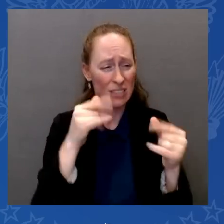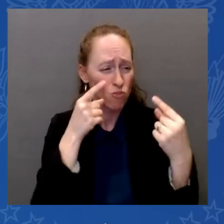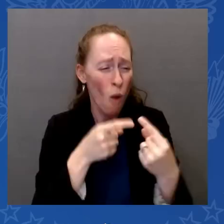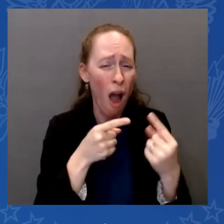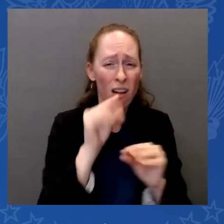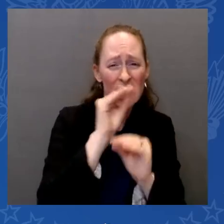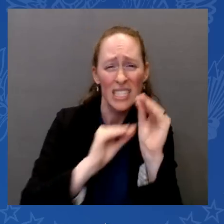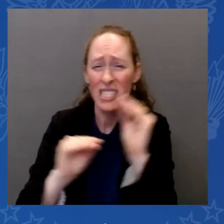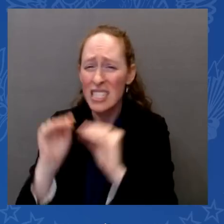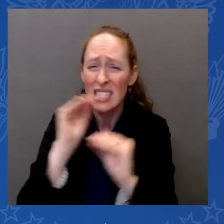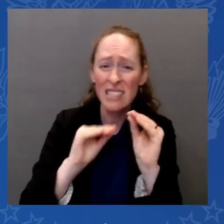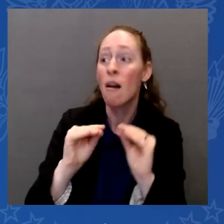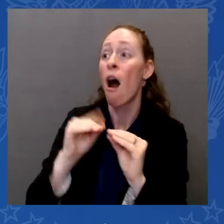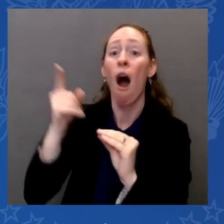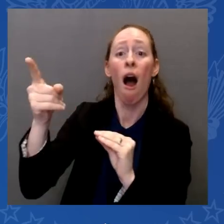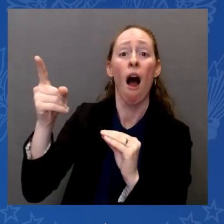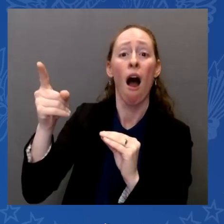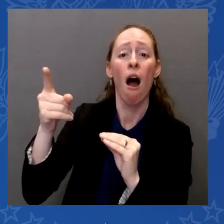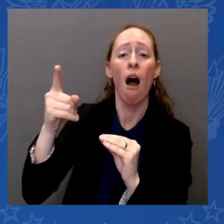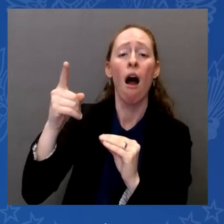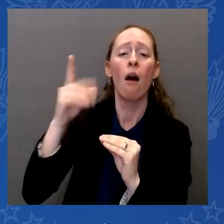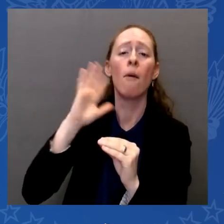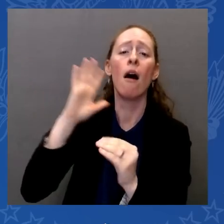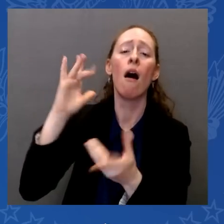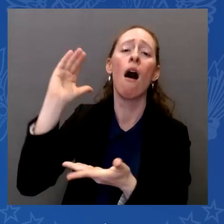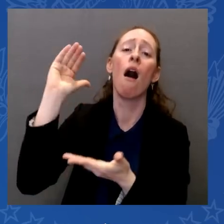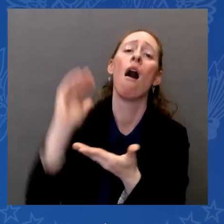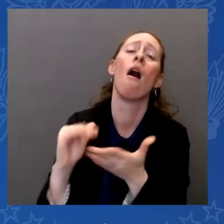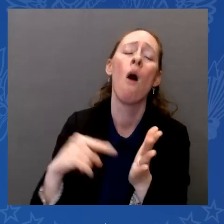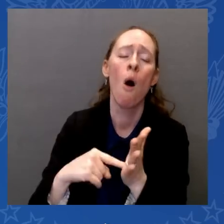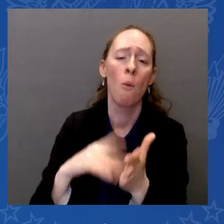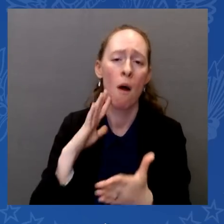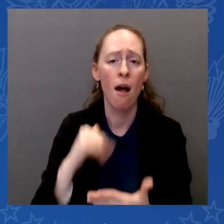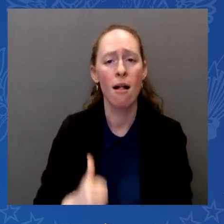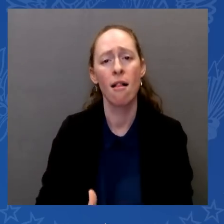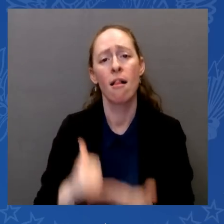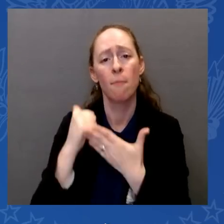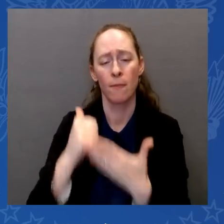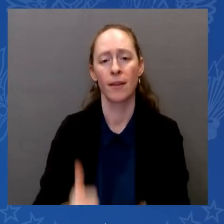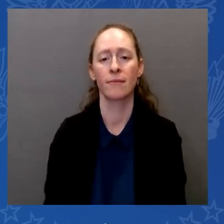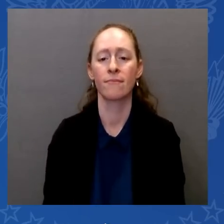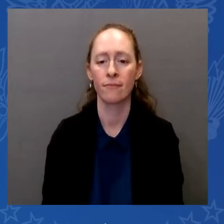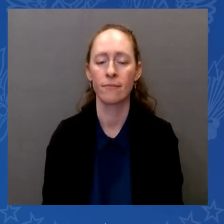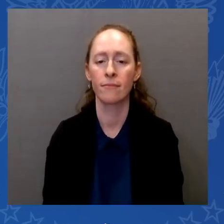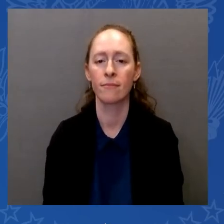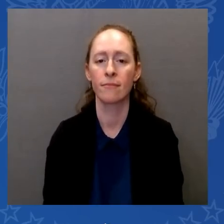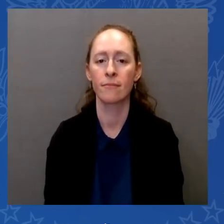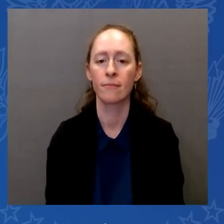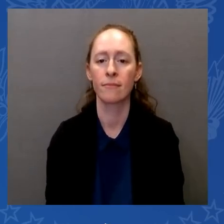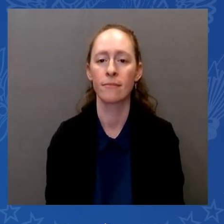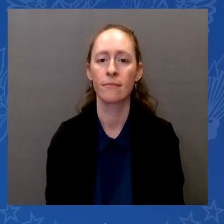And something we don't talk about very much: A lot of seniors still carry the burden of student debt,